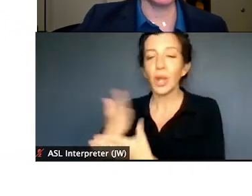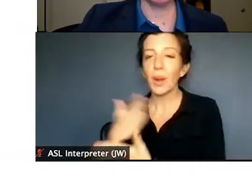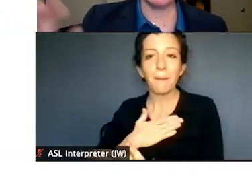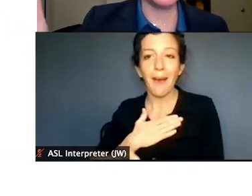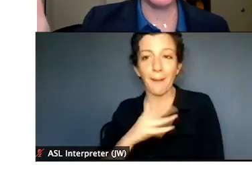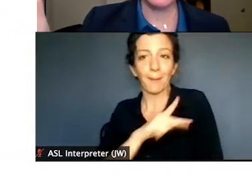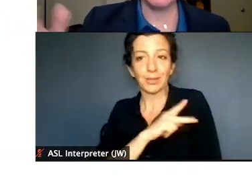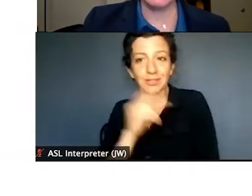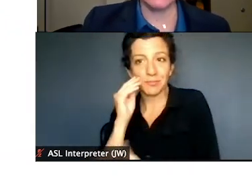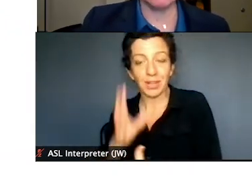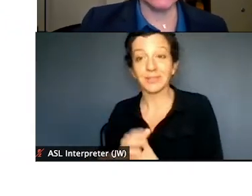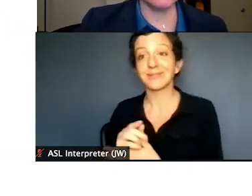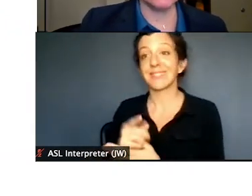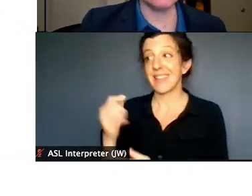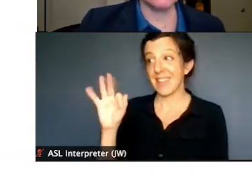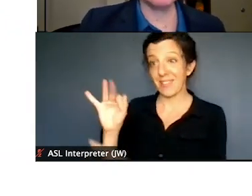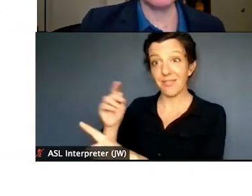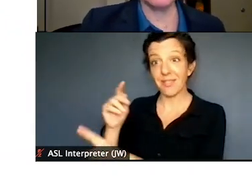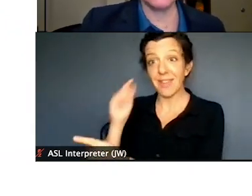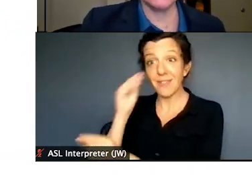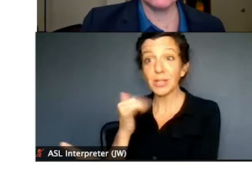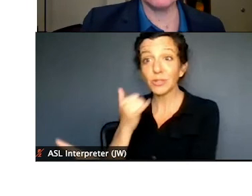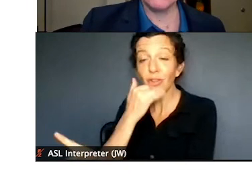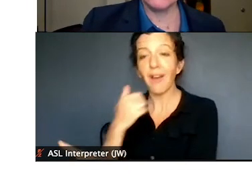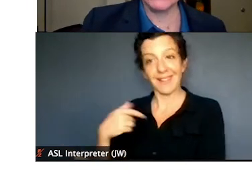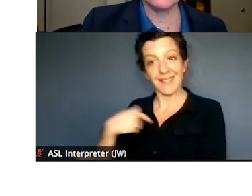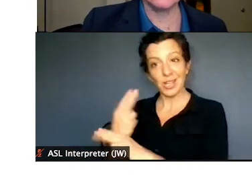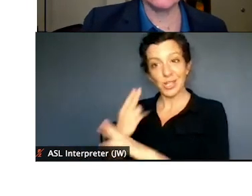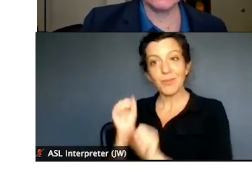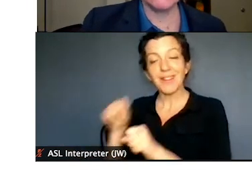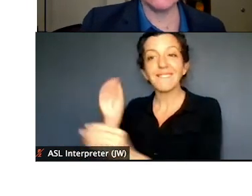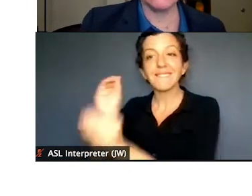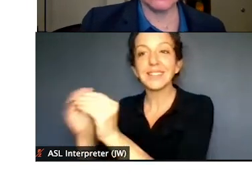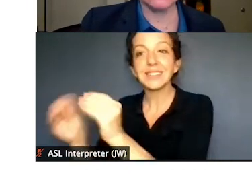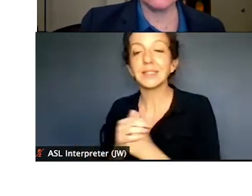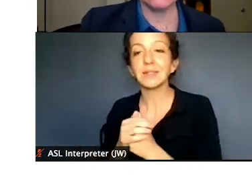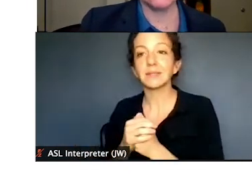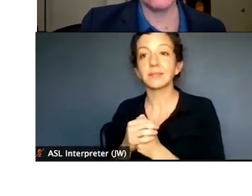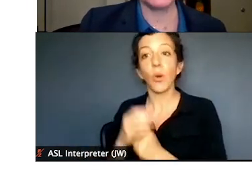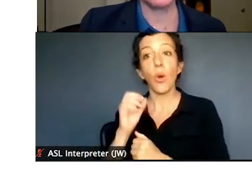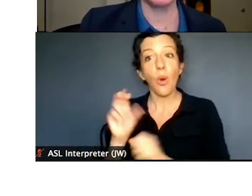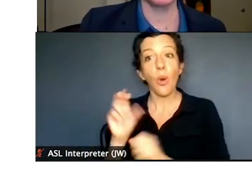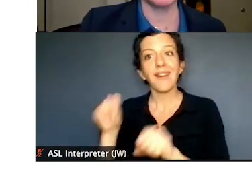Once again, we had the LA Times as the outlier there in support, and most of the rest of the newspapers across the state that took a position are an opposition.